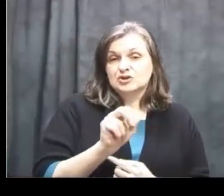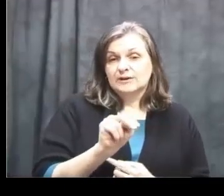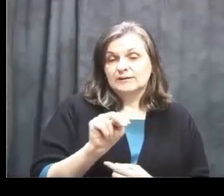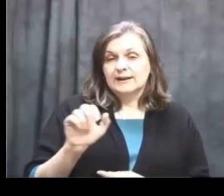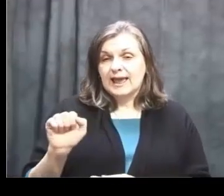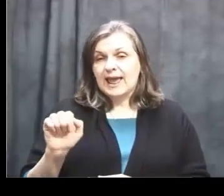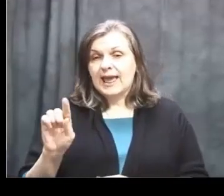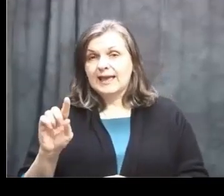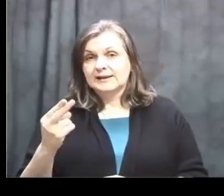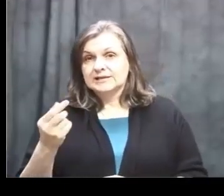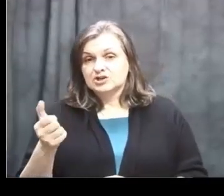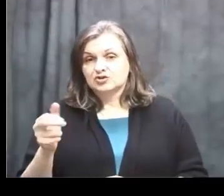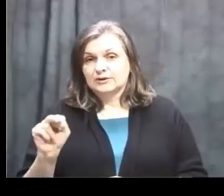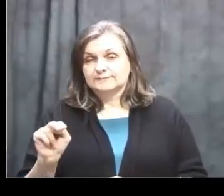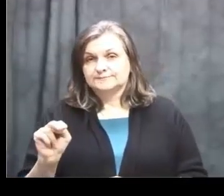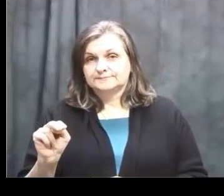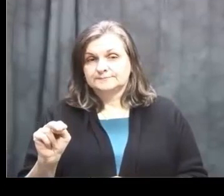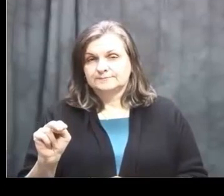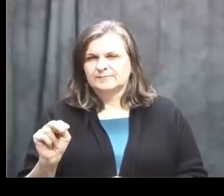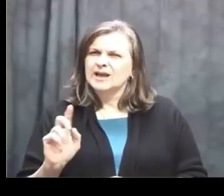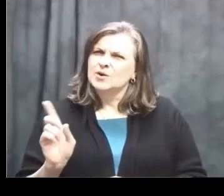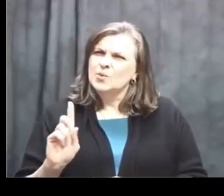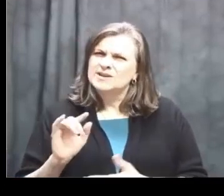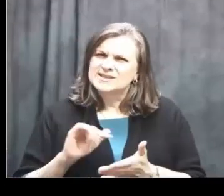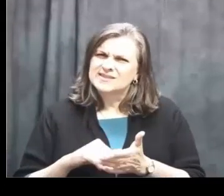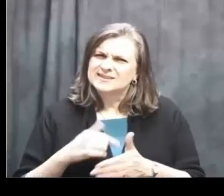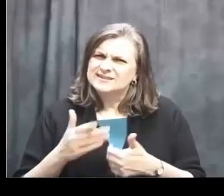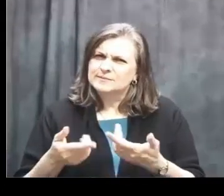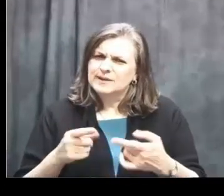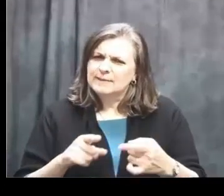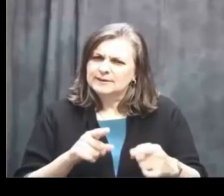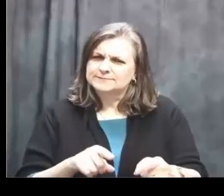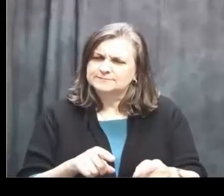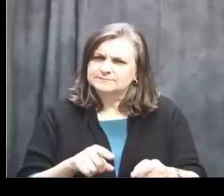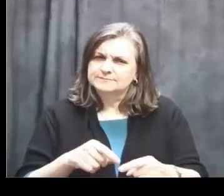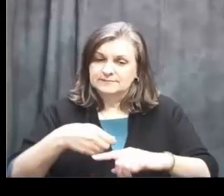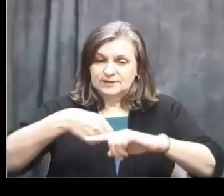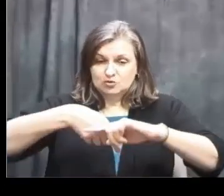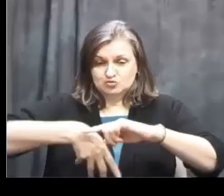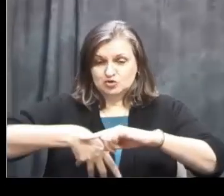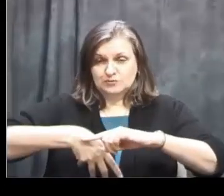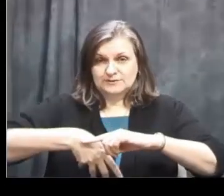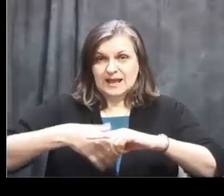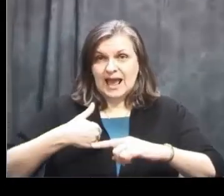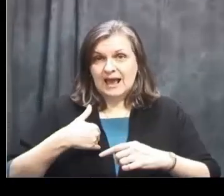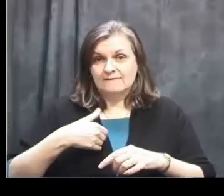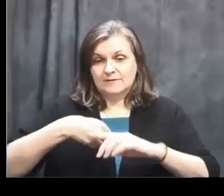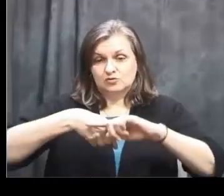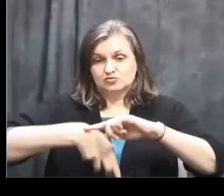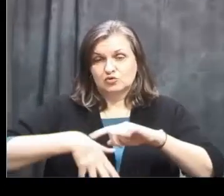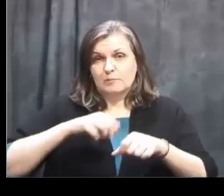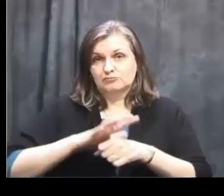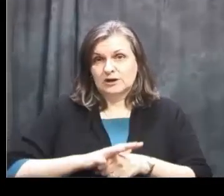now in this process where is is all happening?? well root pressure of course is happening in